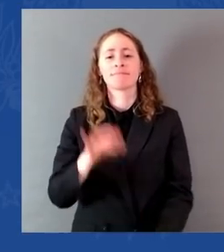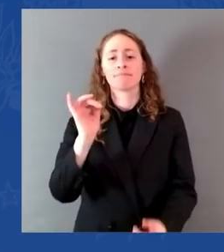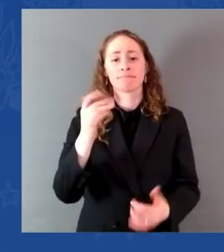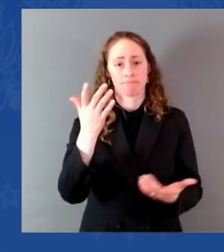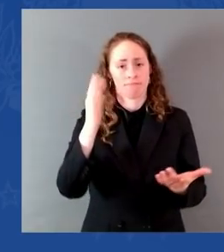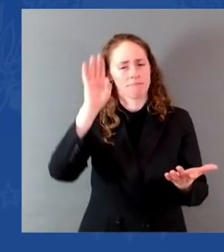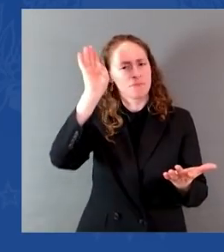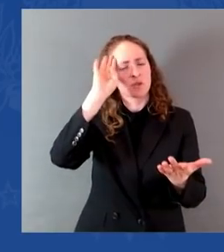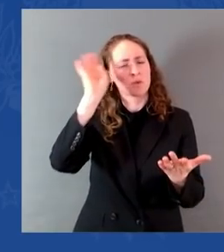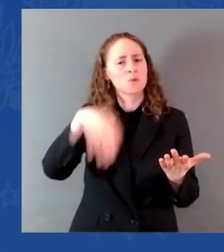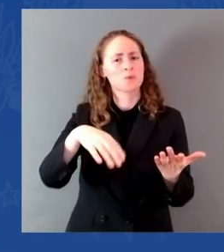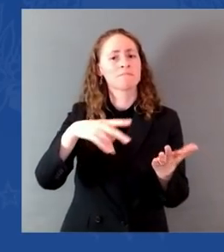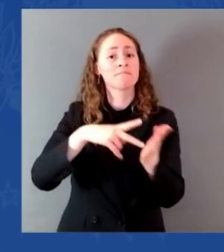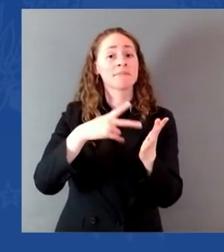In Kansas, it's over $3,000 a year.